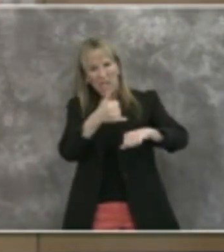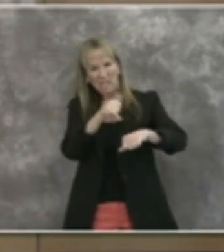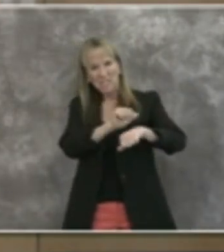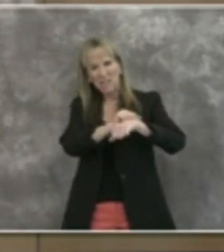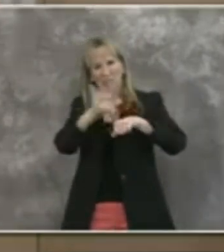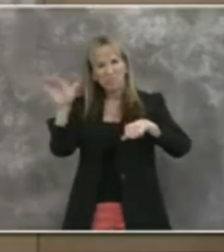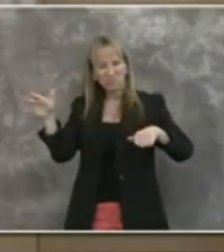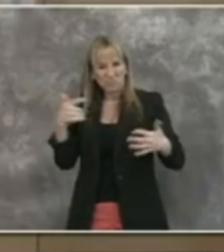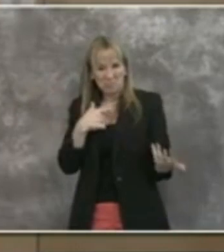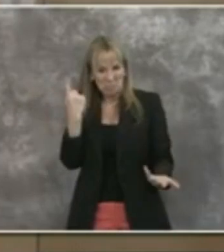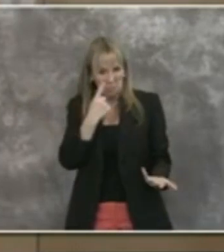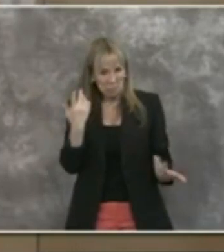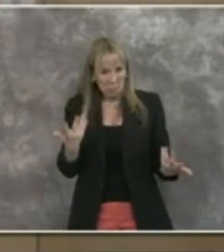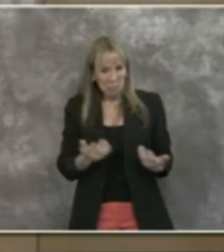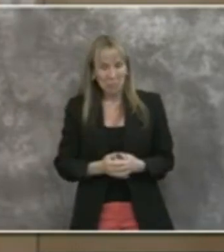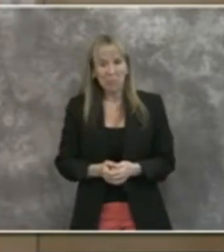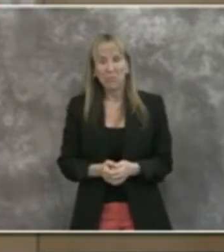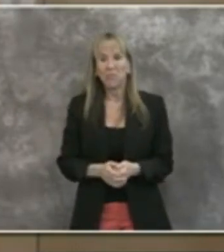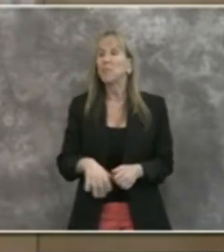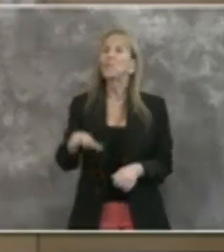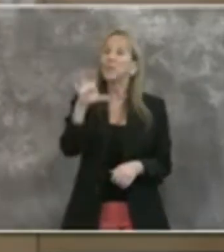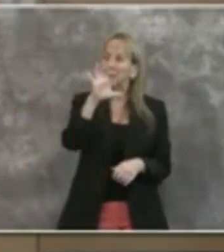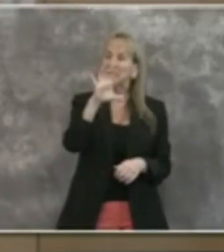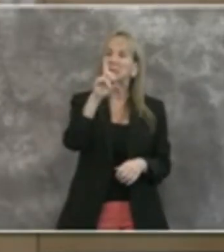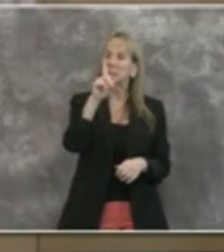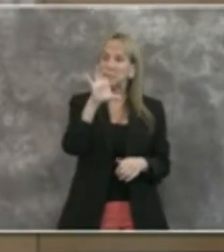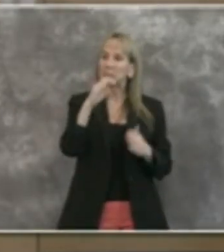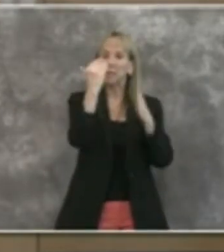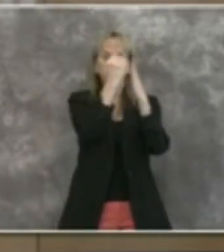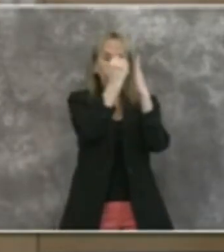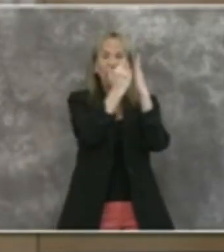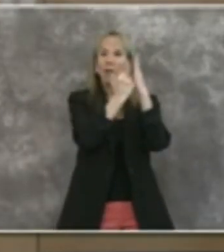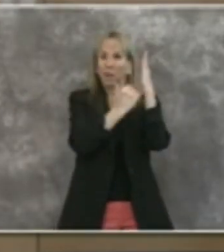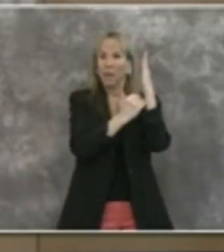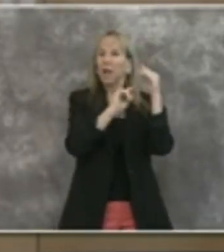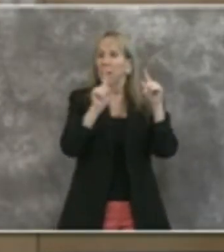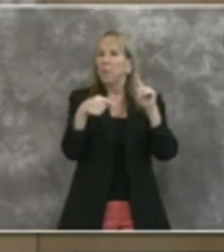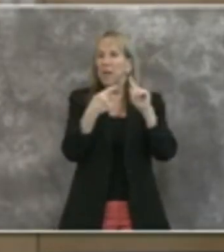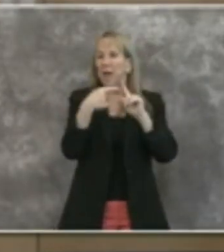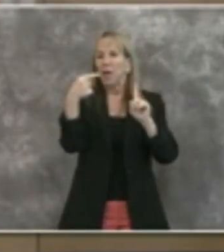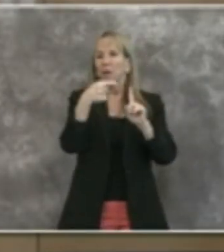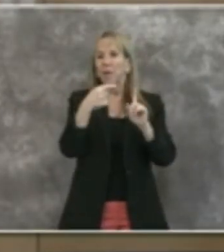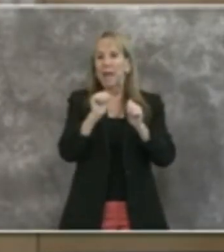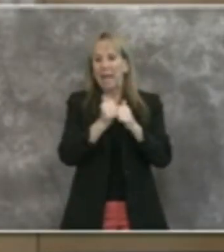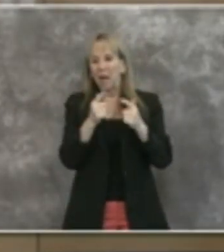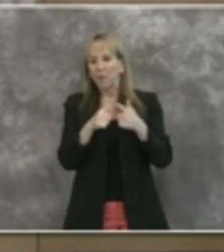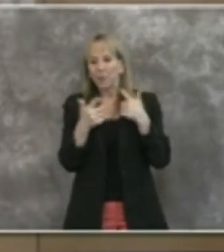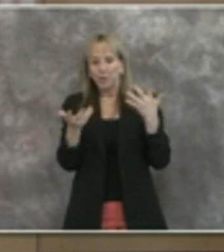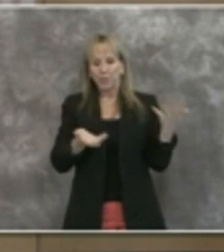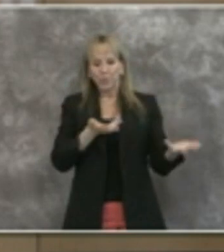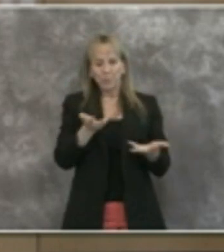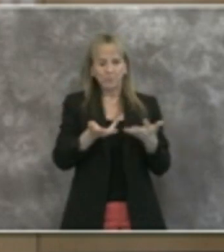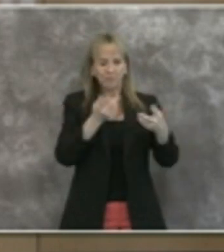BUT TO DATE WE HAVE NOT HAD A REPORT OF SYNDROME AND I HAVE A QUESTION FROM ABBY ALFORD